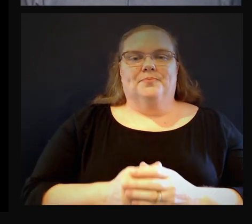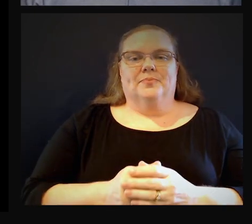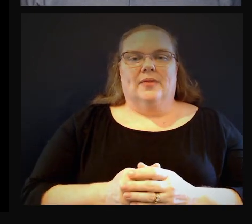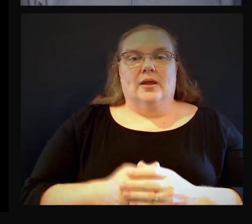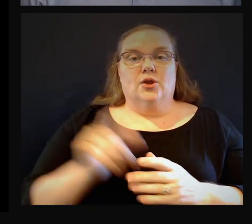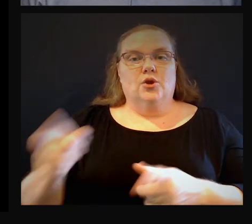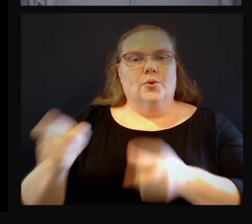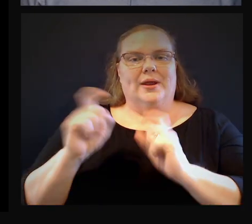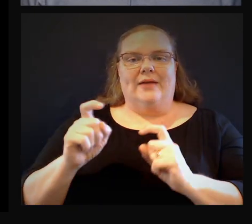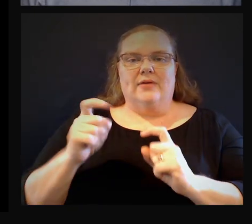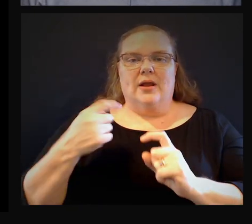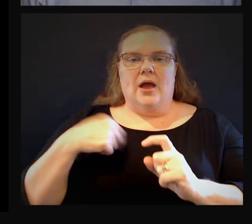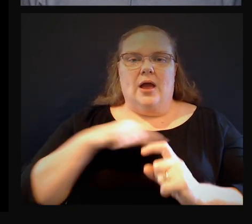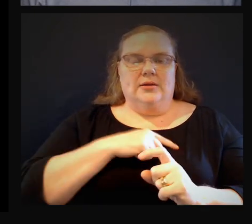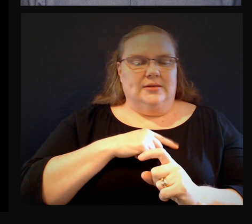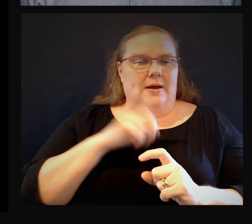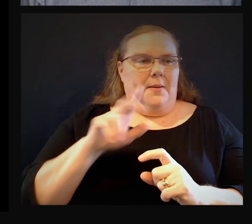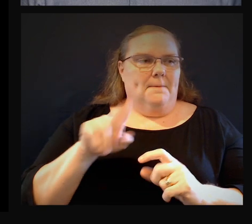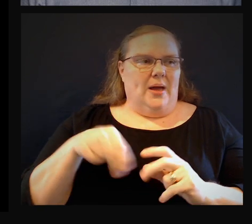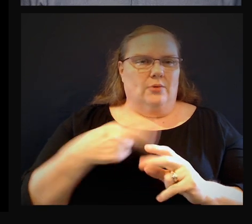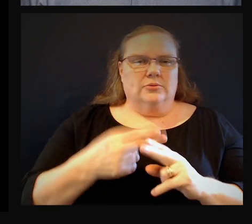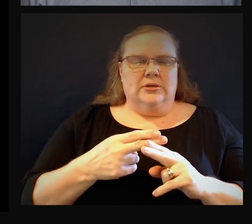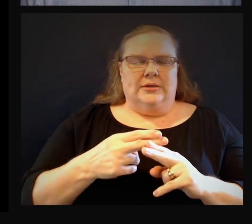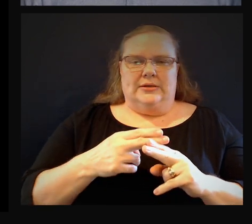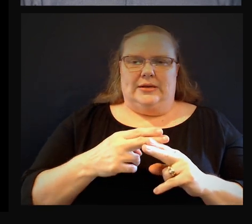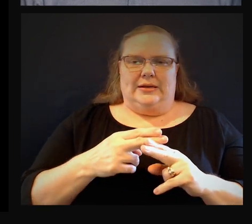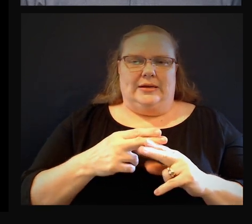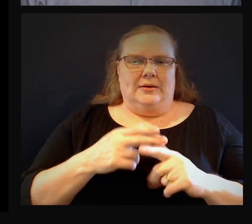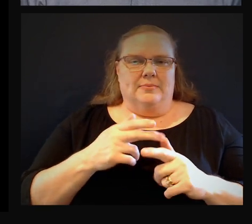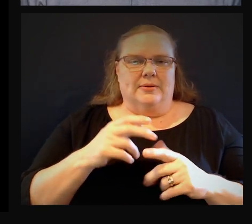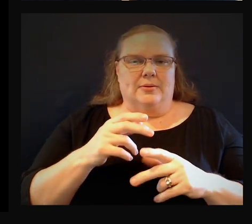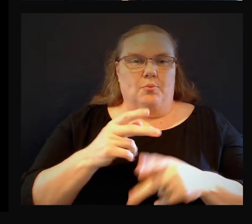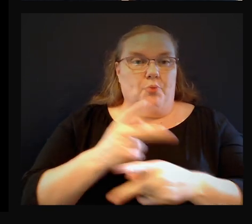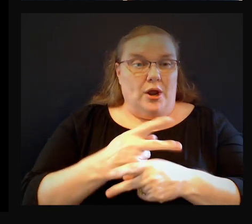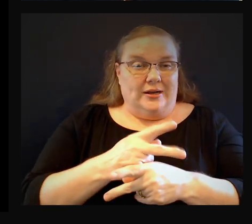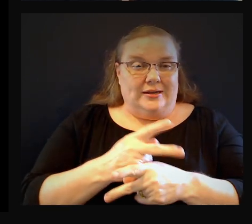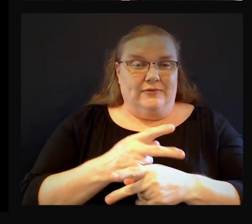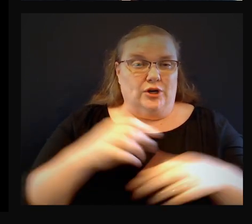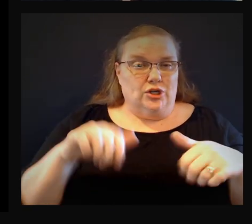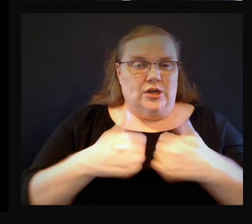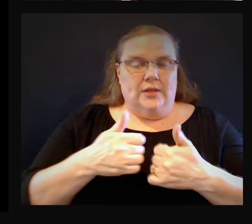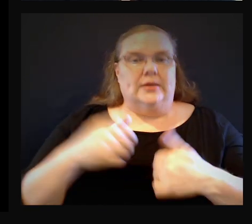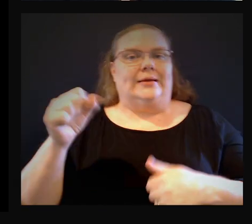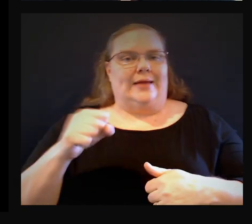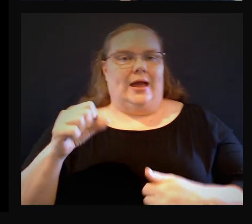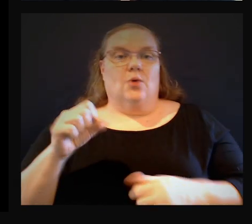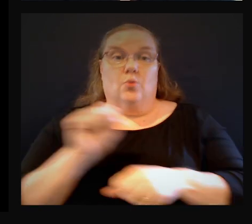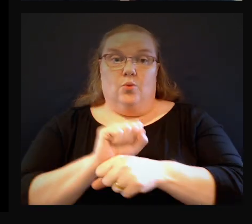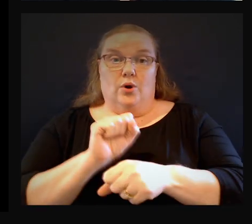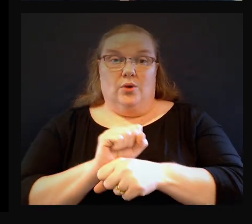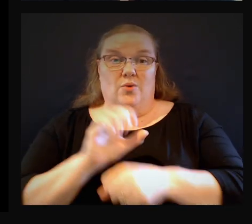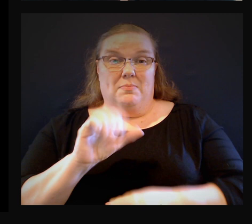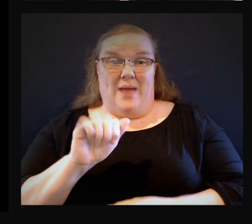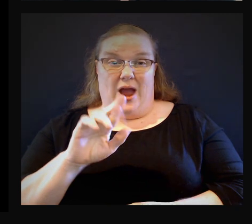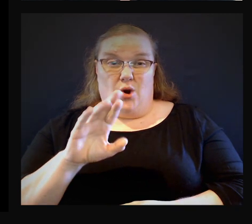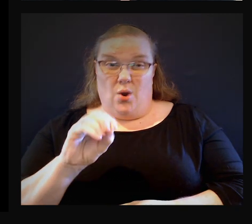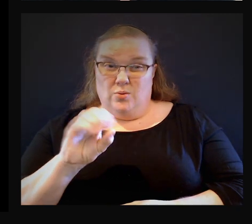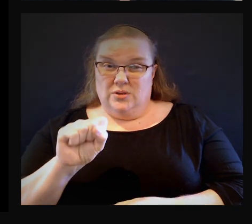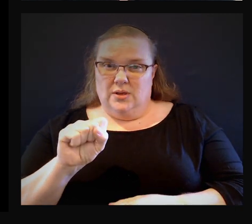about experiencing productivity challenges while working with Unreal macros. Yeah, some macros in Unreal can be quite long and deeply nested.